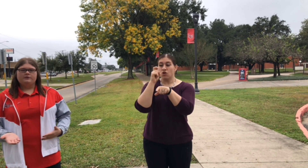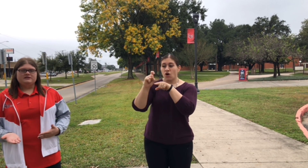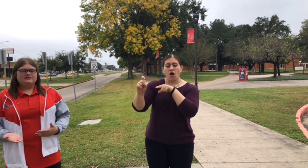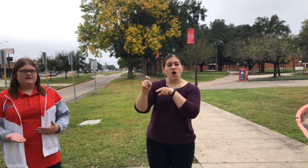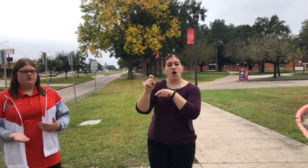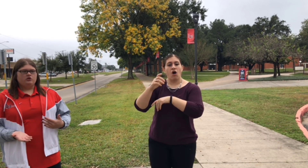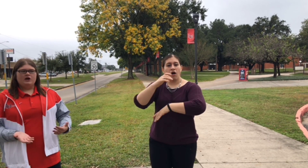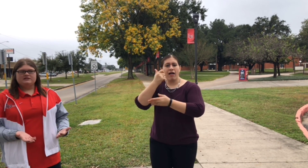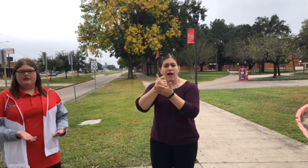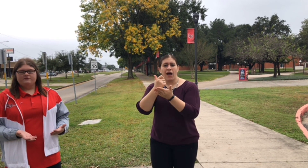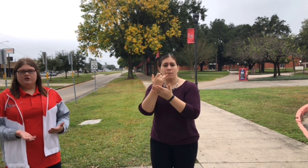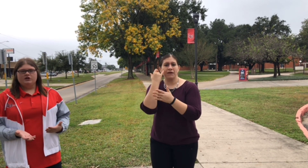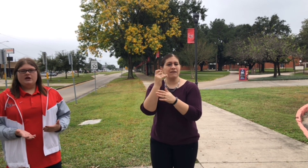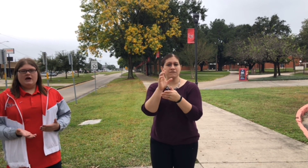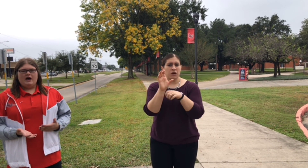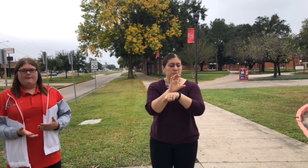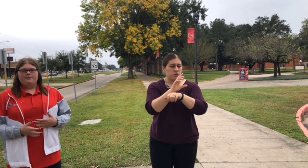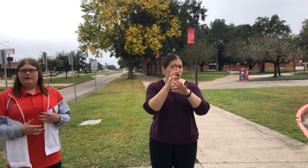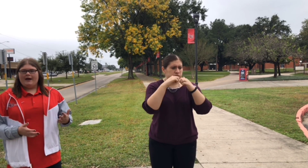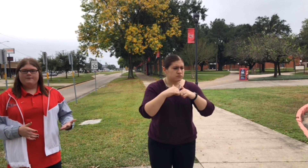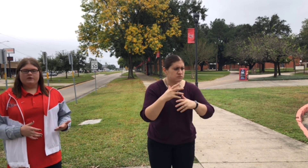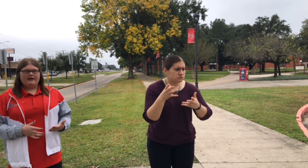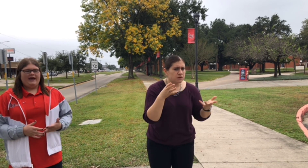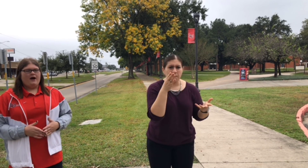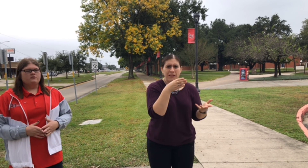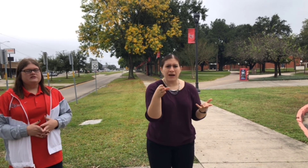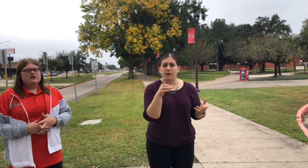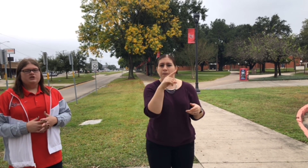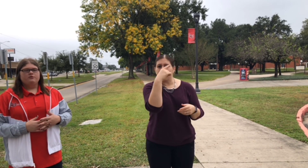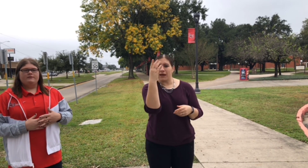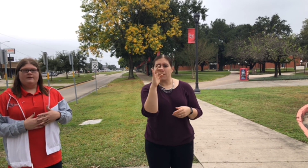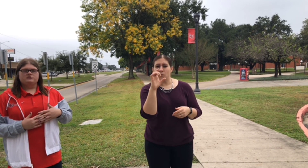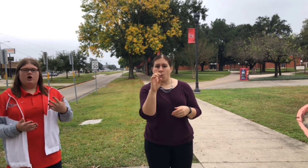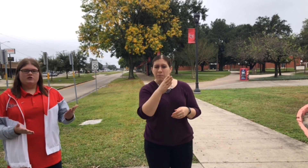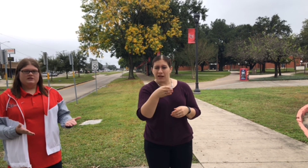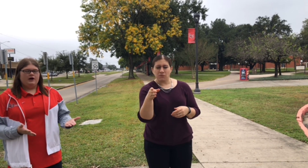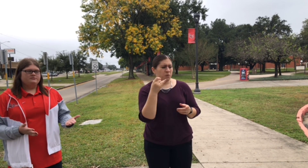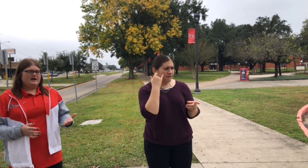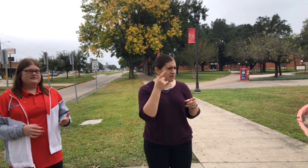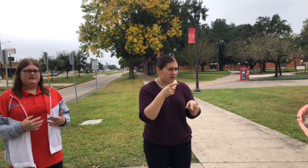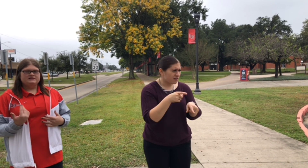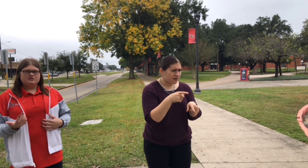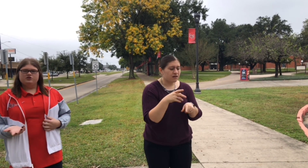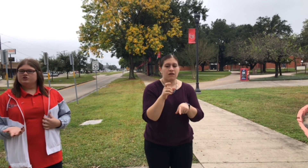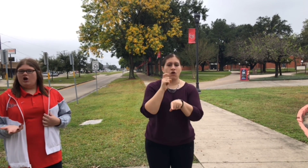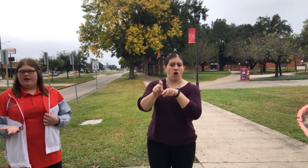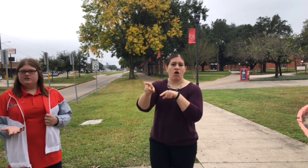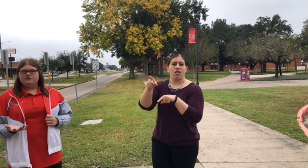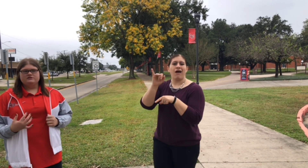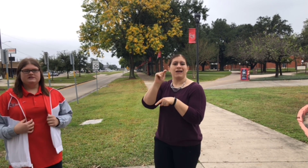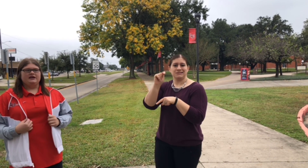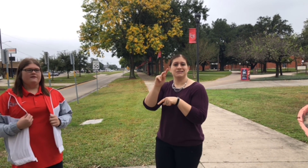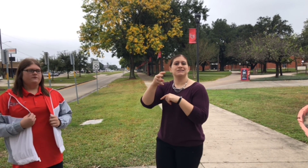our help desk, if you're locked out of your blackboard account, you would be able to call to the help desk and this is who you're talking to is the second